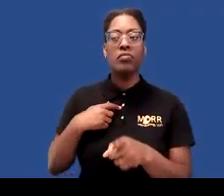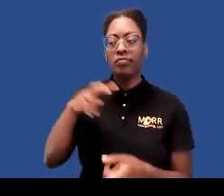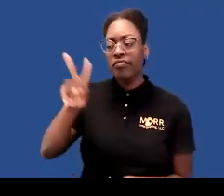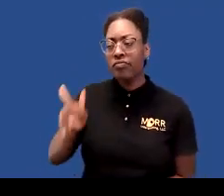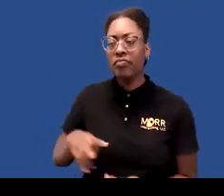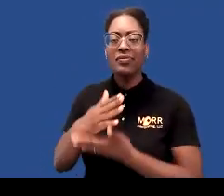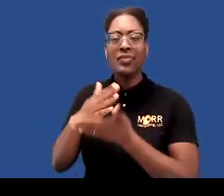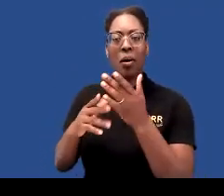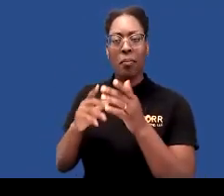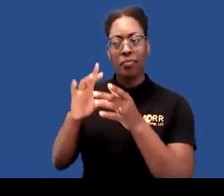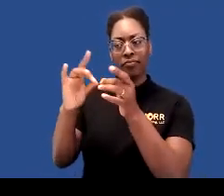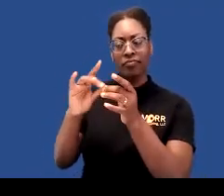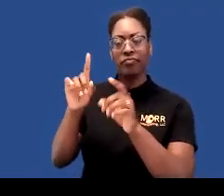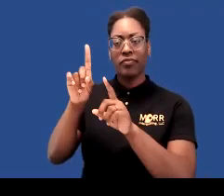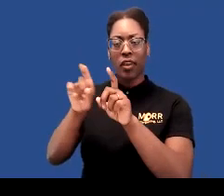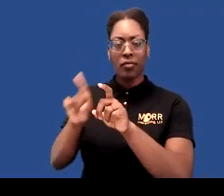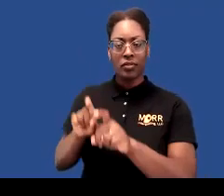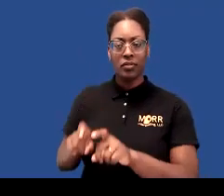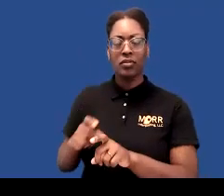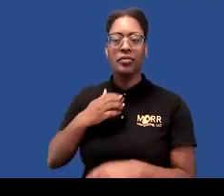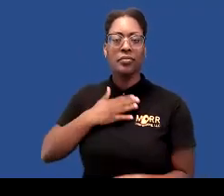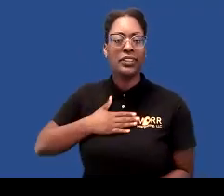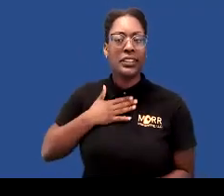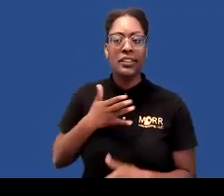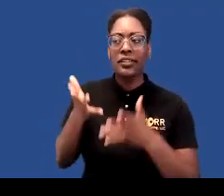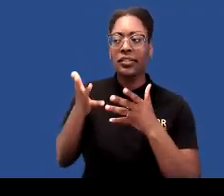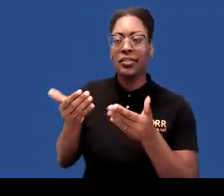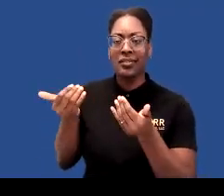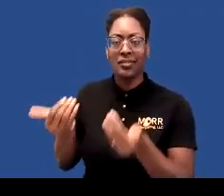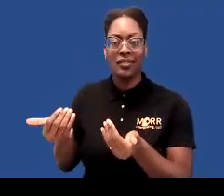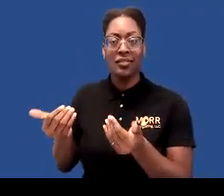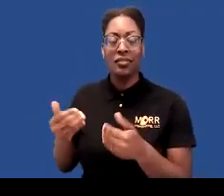Elle, Jenelle, and I are going to try to organize those, so we'll have those ready for Eric when we start back up.